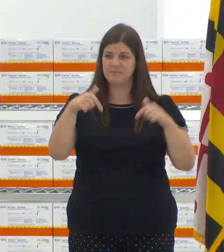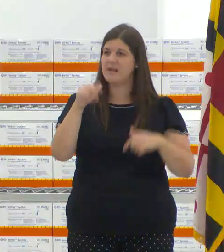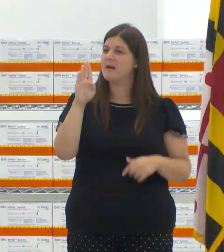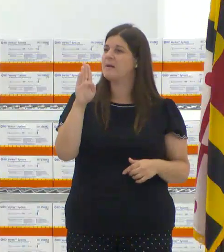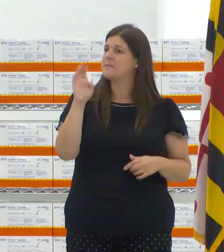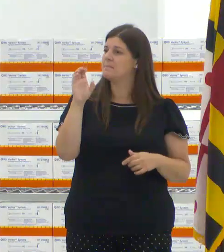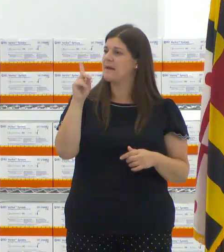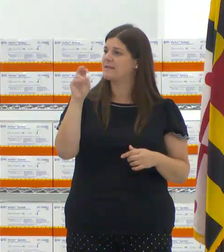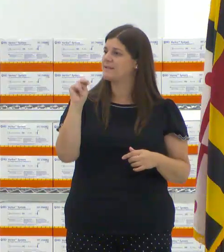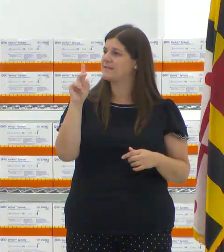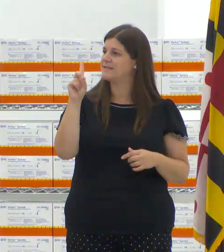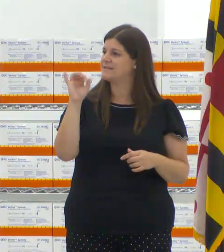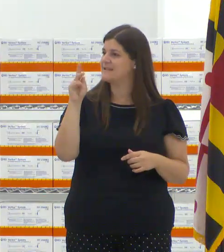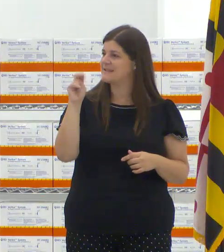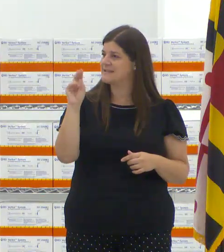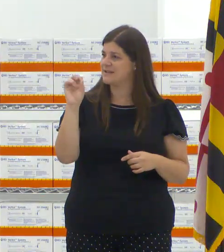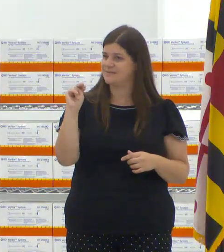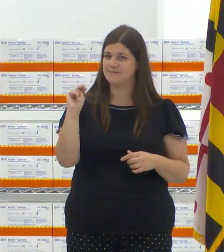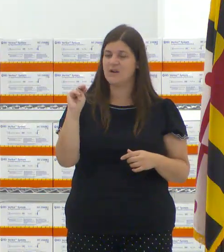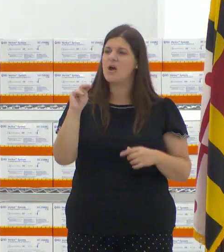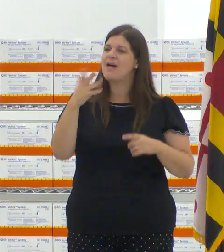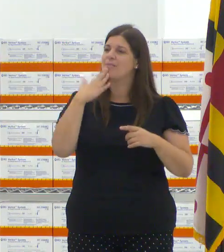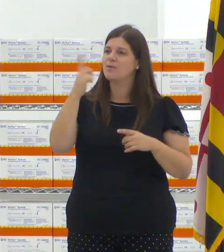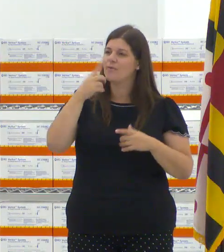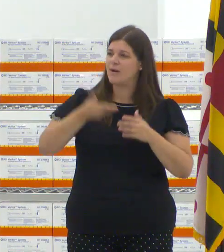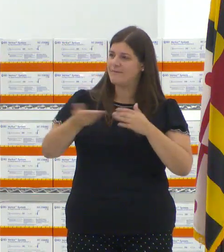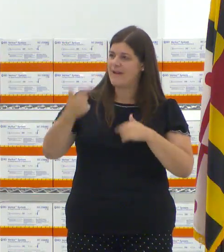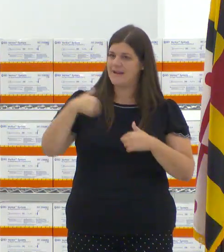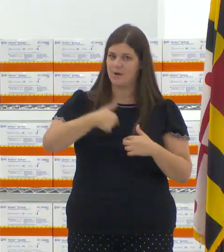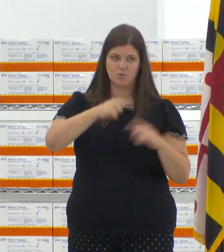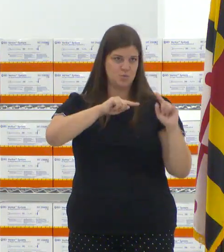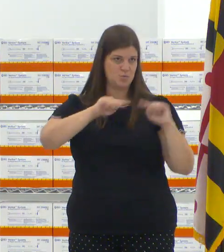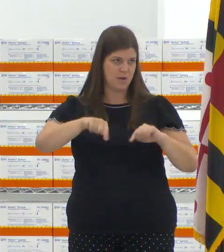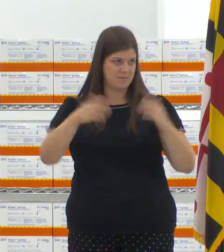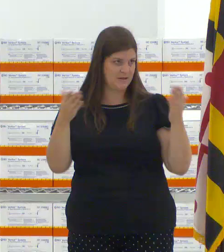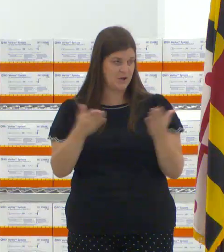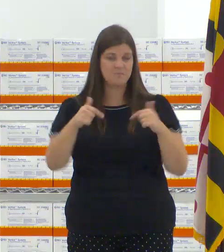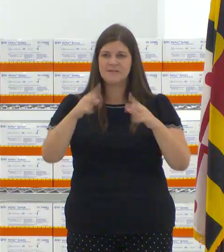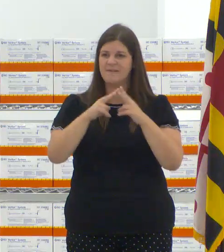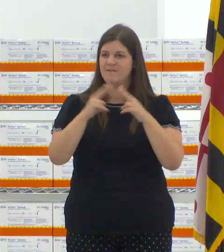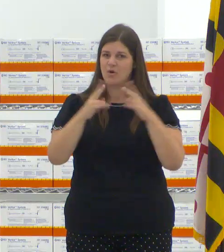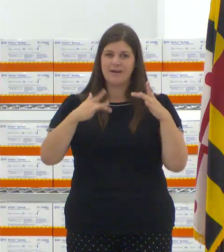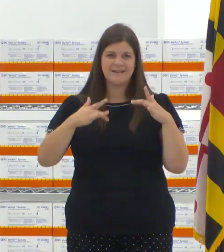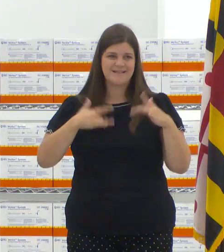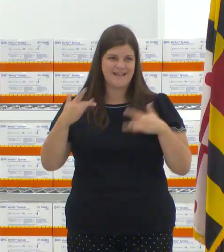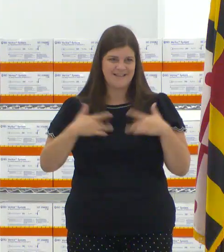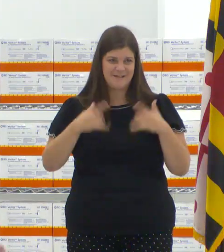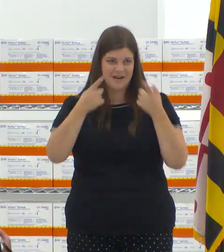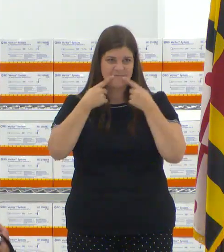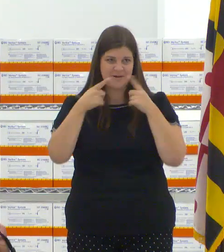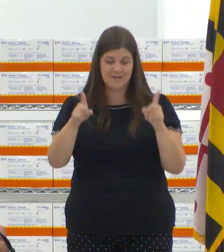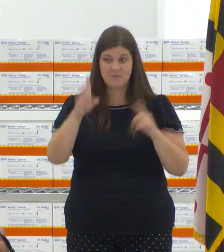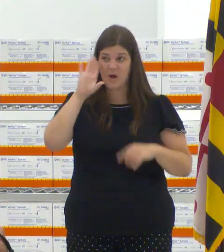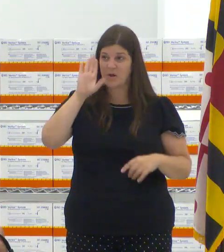association and he consistently maintains one of the highest job approval ratings in the country. Now it is a great pleasure to let me turn the podium